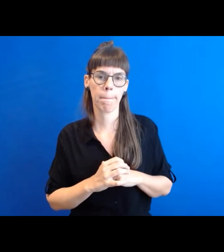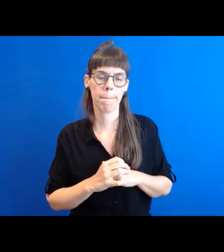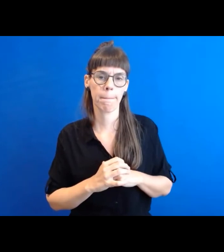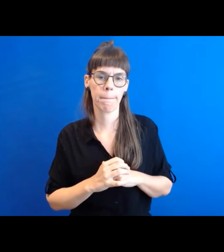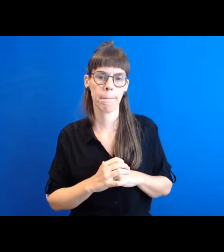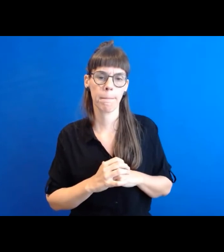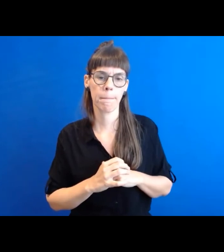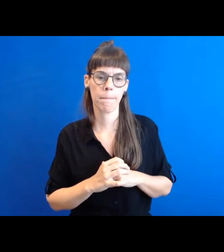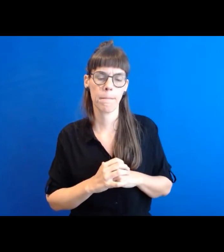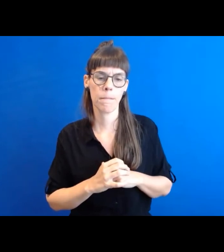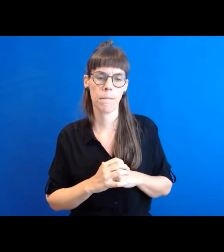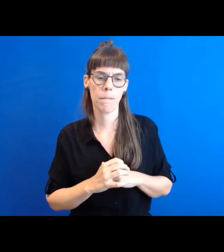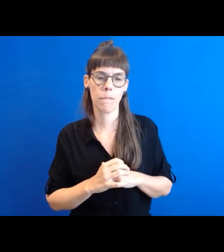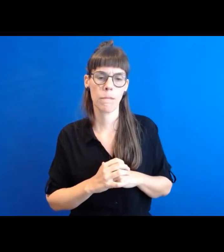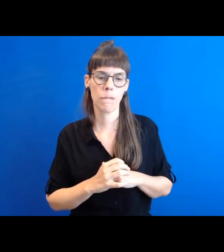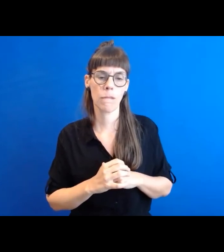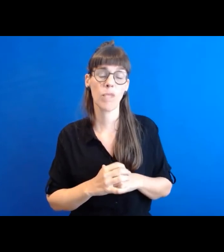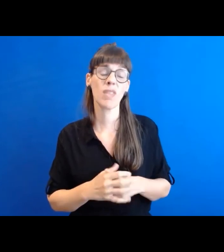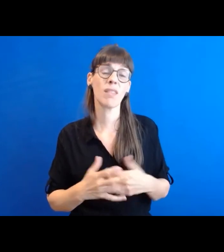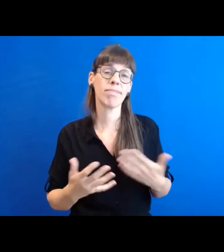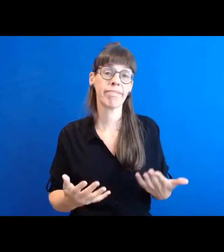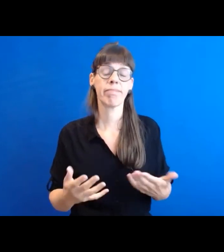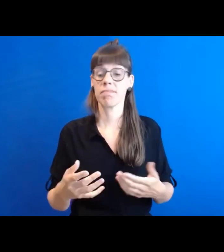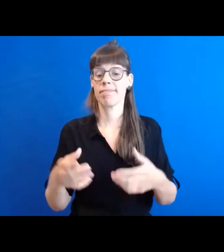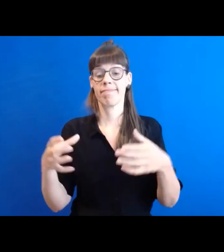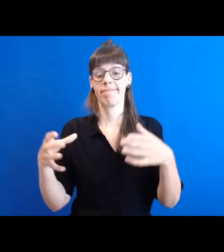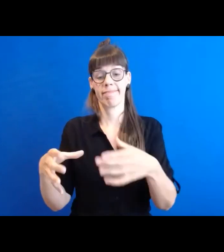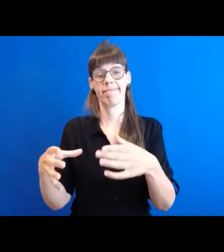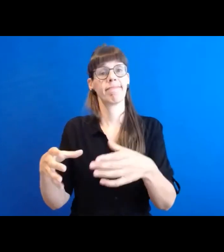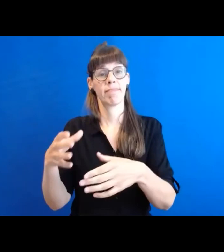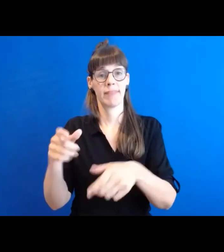, other aspects that